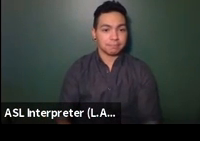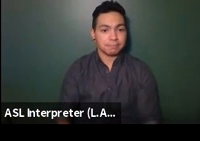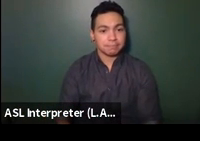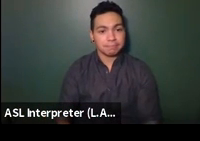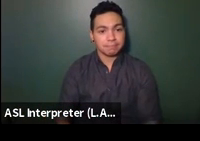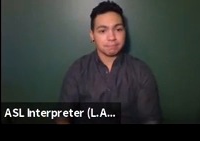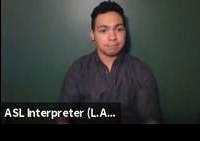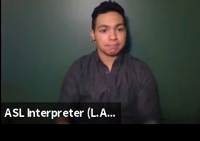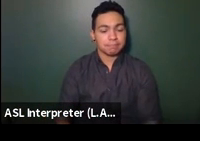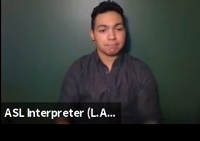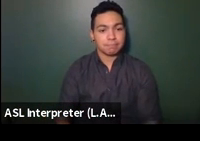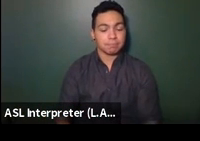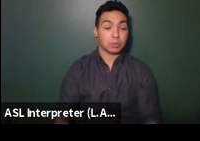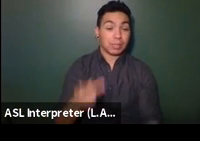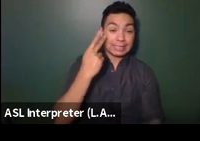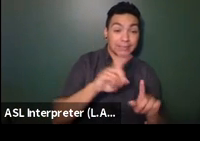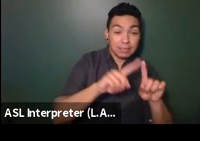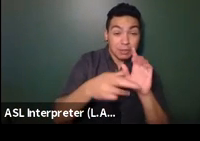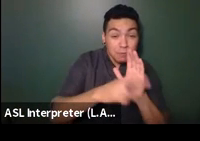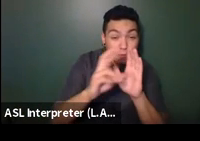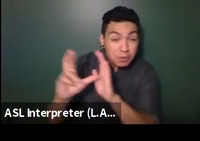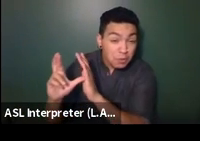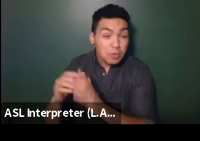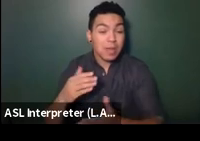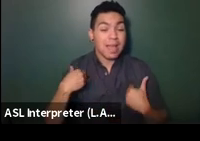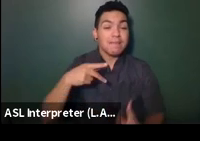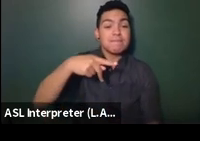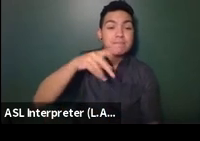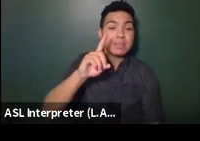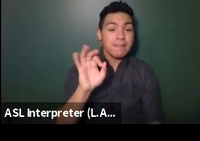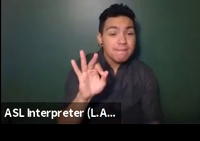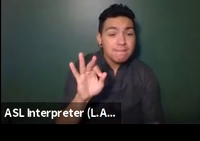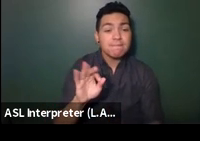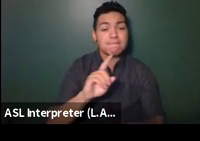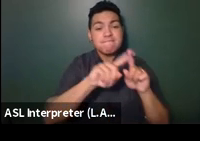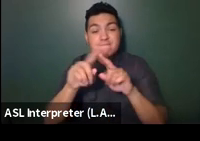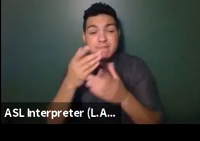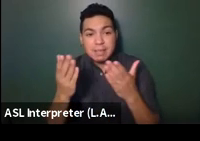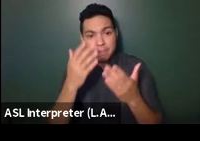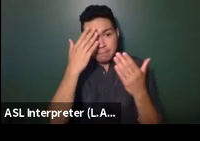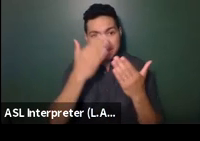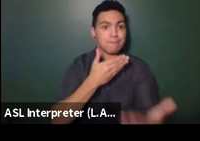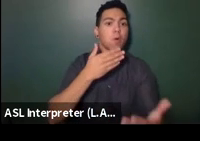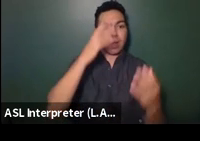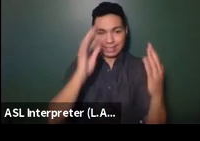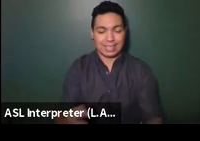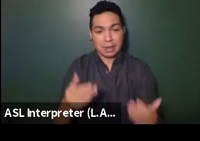ESD 189 - Amy Colburn: And like reviews so I could open up some of these PDFs. See what's what the things are before I decide if I really want to add it or not.